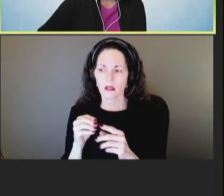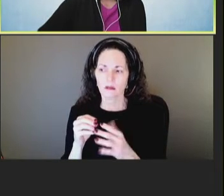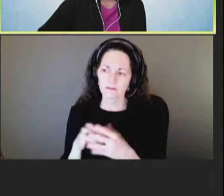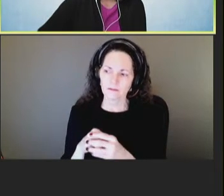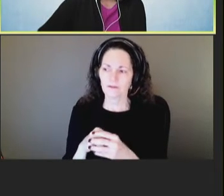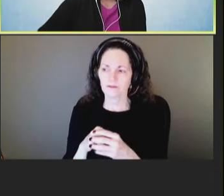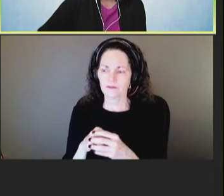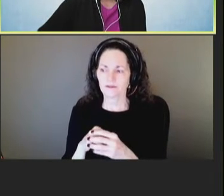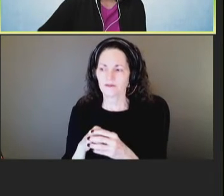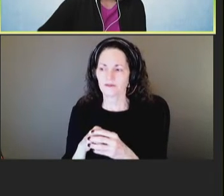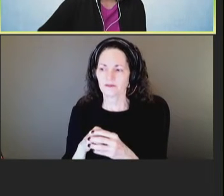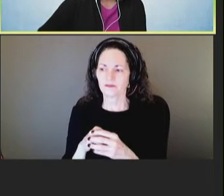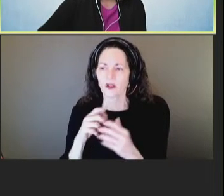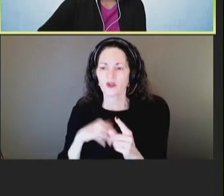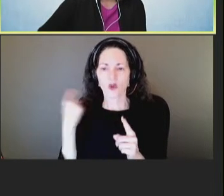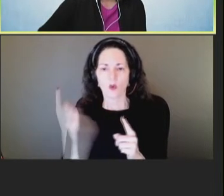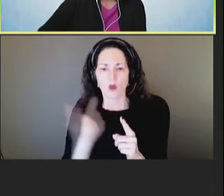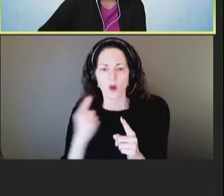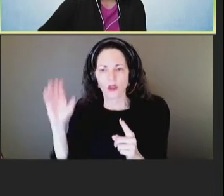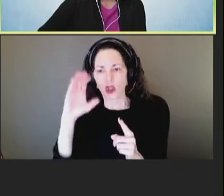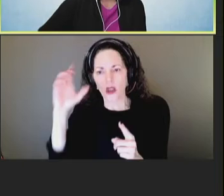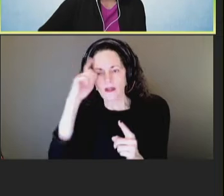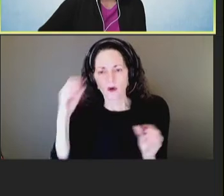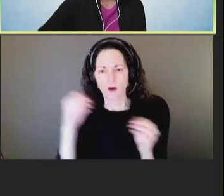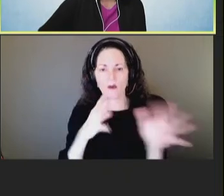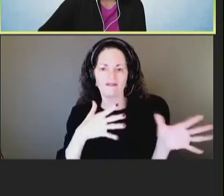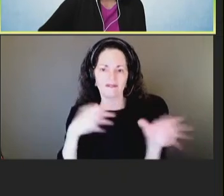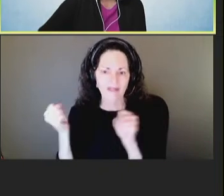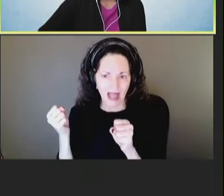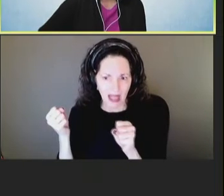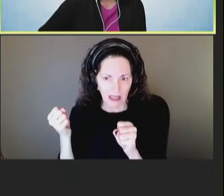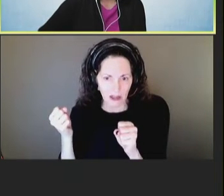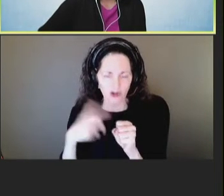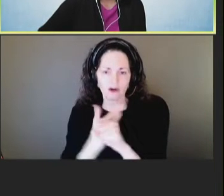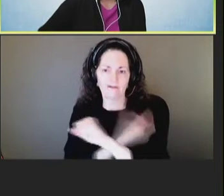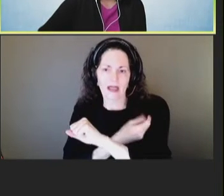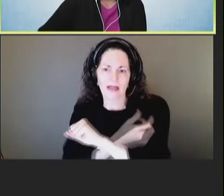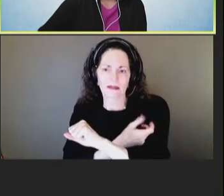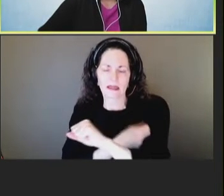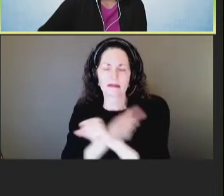we're always looking for faster vaccine platforms and looking for next generation influenza vaccine